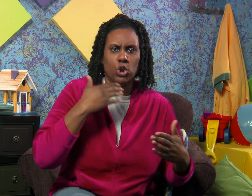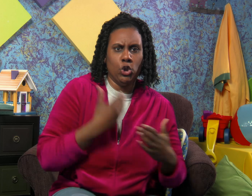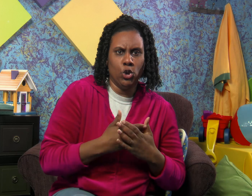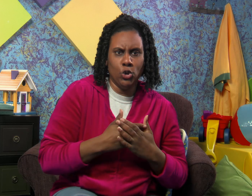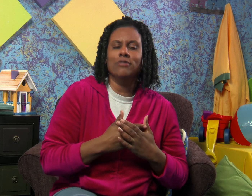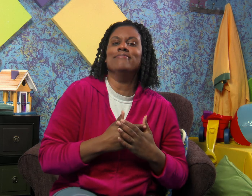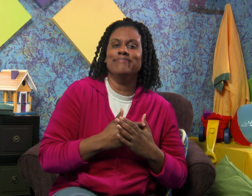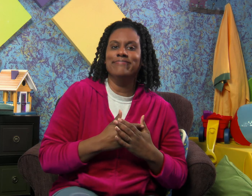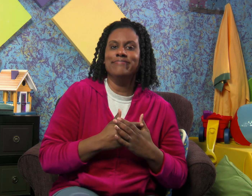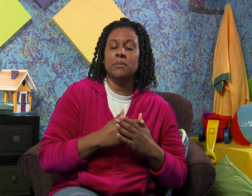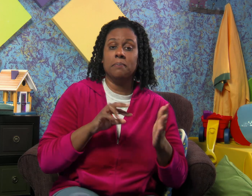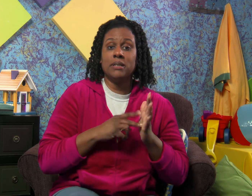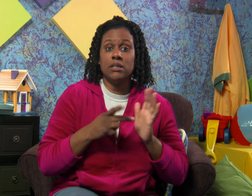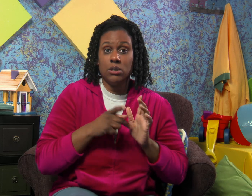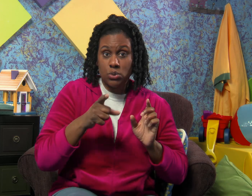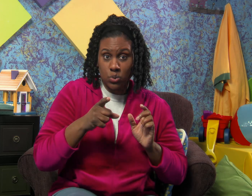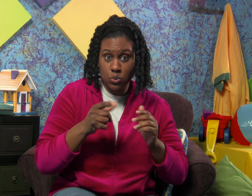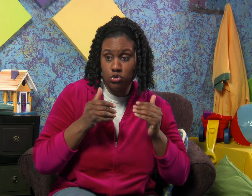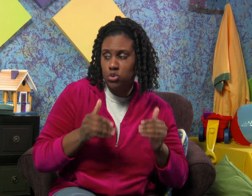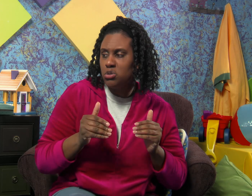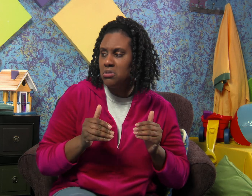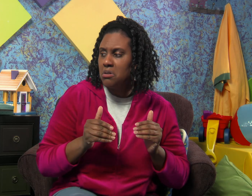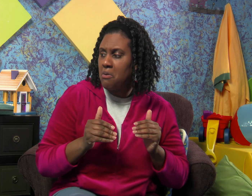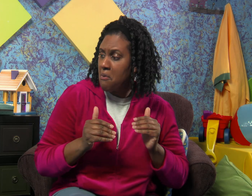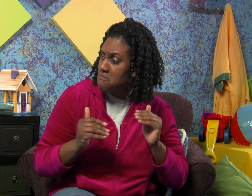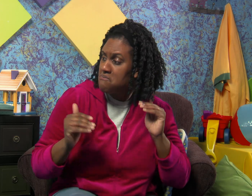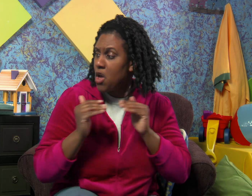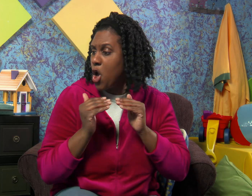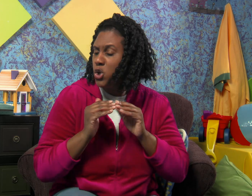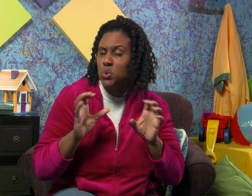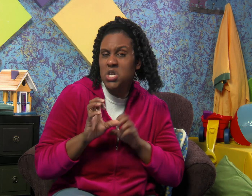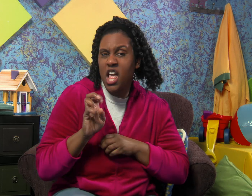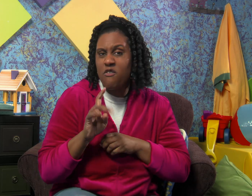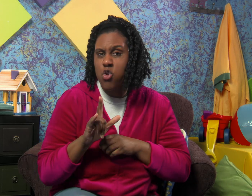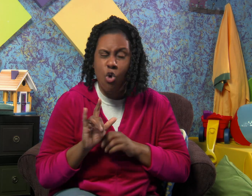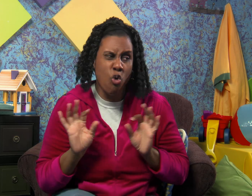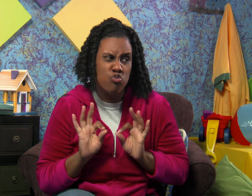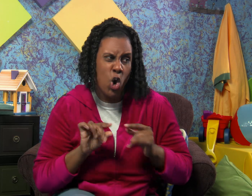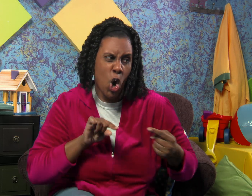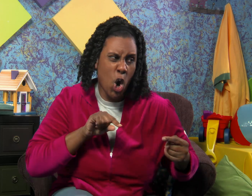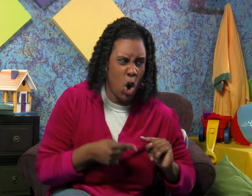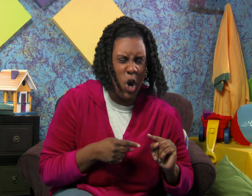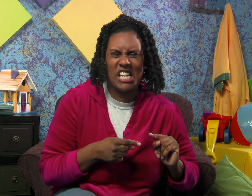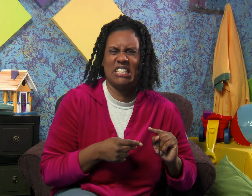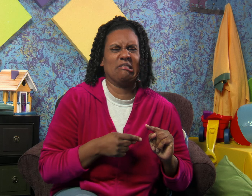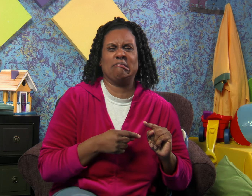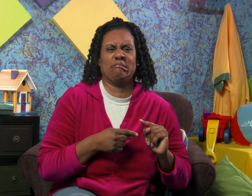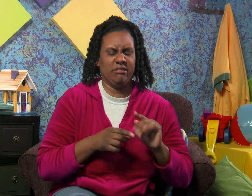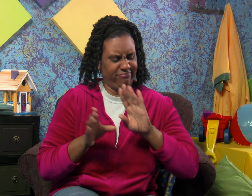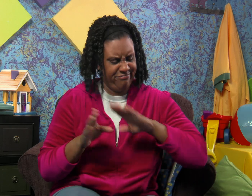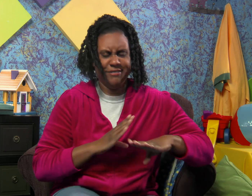AND DO GOOD AND NOT LOOK FOR TIMES TO GET EVEN, GET BACK, OR HURT OTHERS.